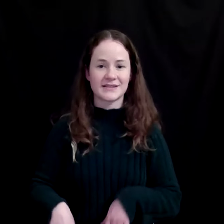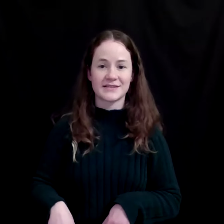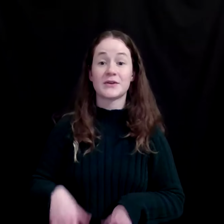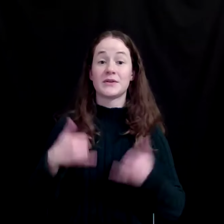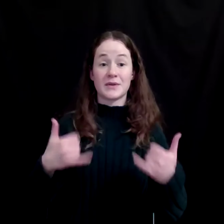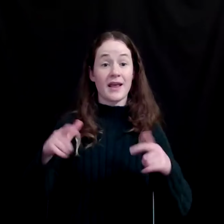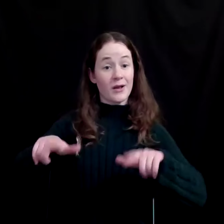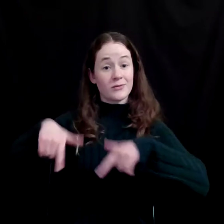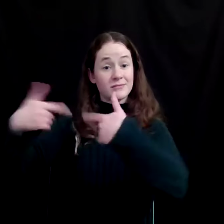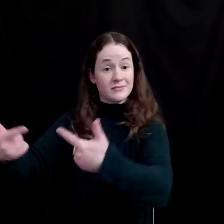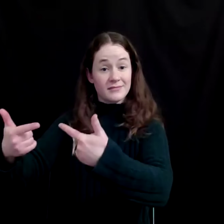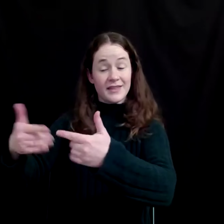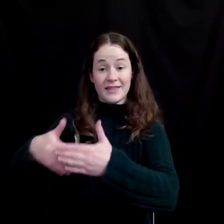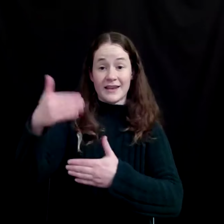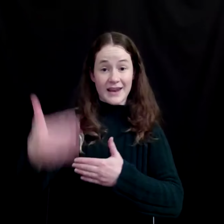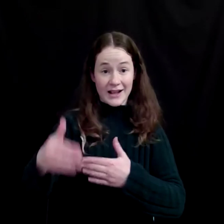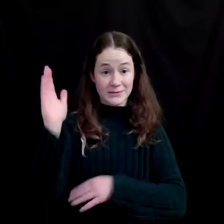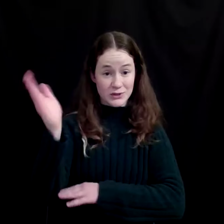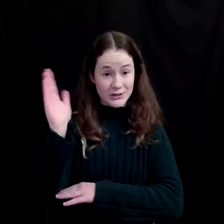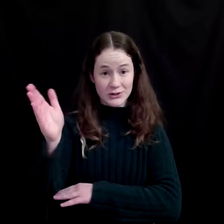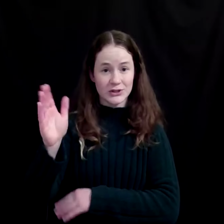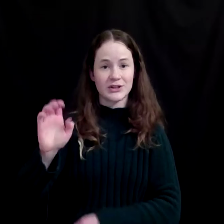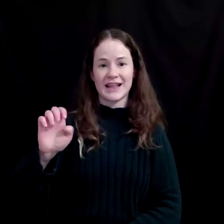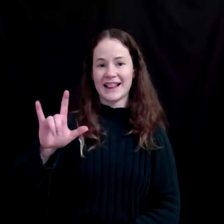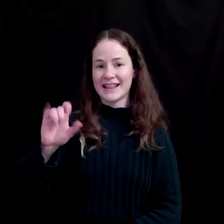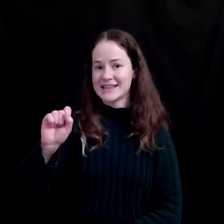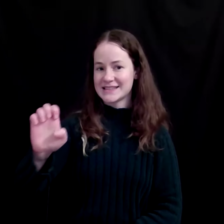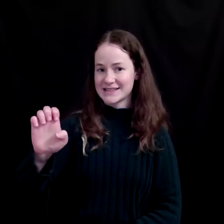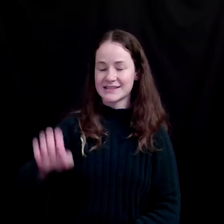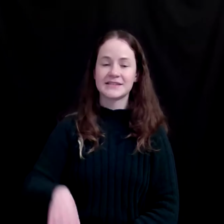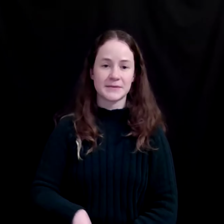which is Elise.